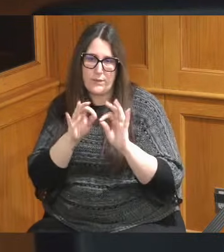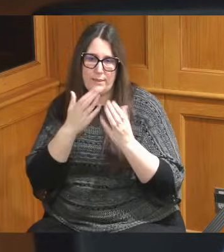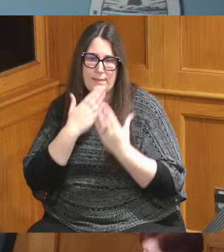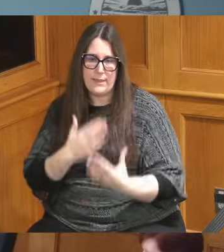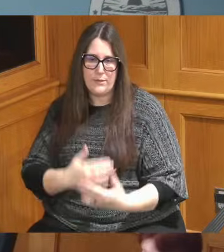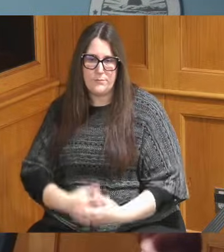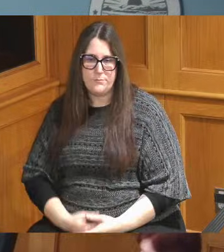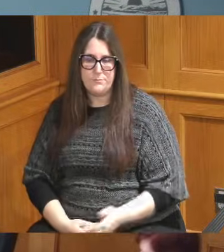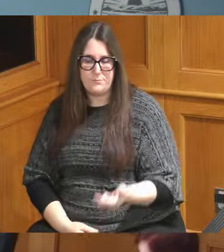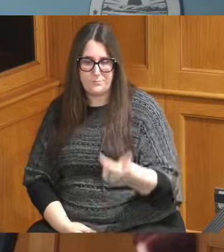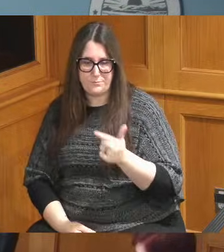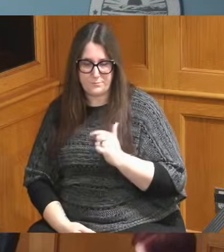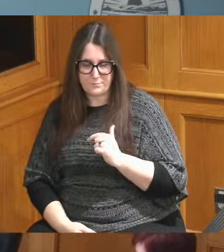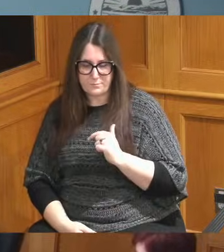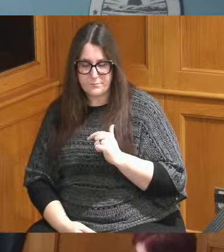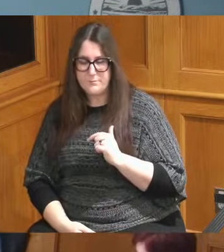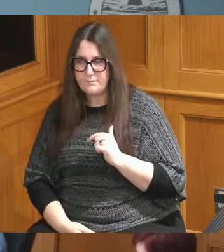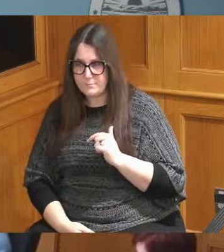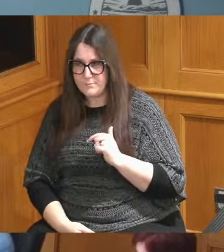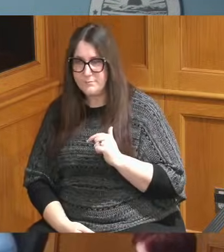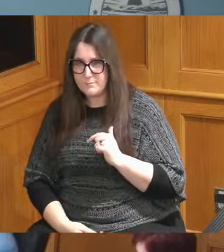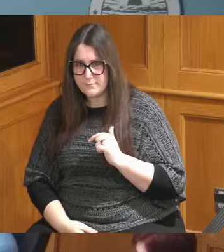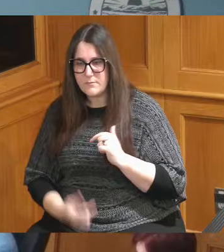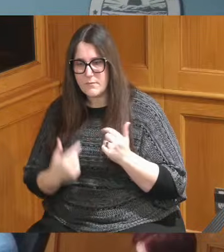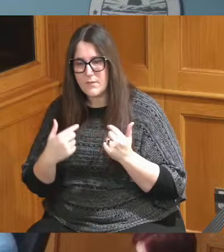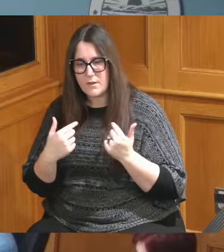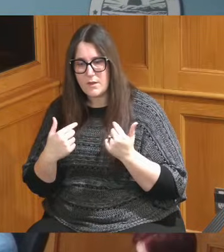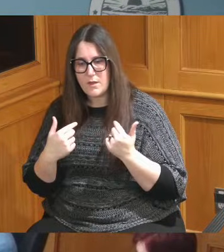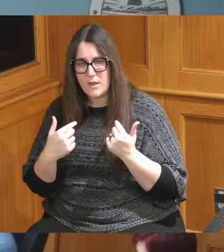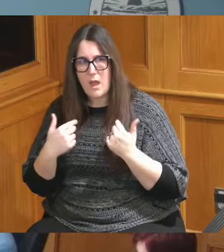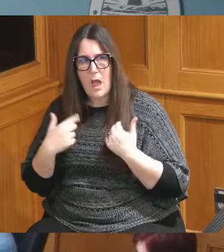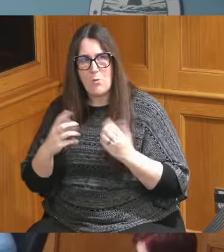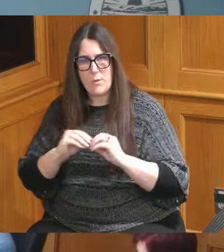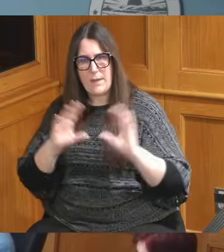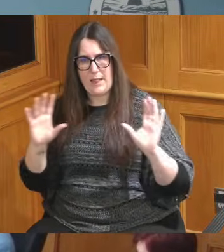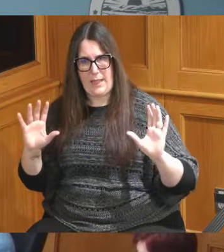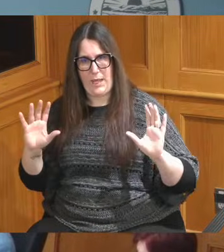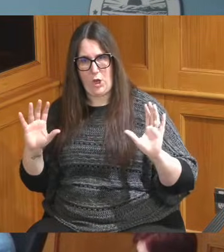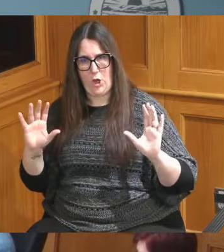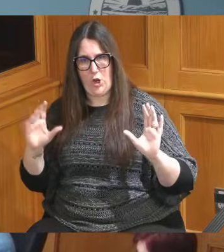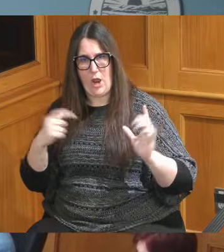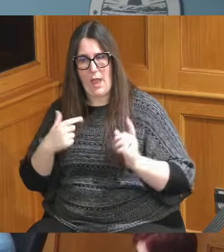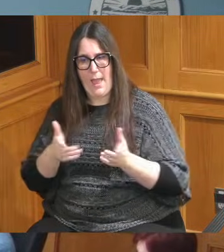Commissioner. Thank you. Uhhuh. Yeah. I want to I want to be clear. I asked a whole bunch of times,